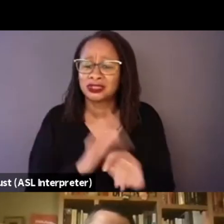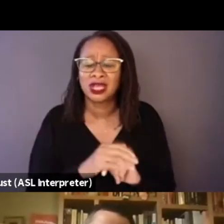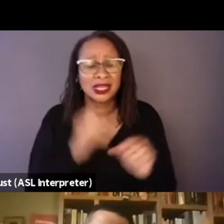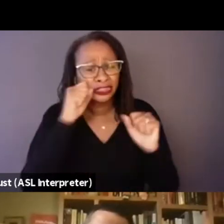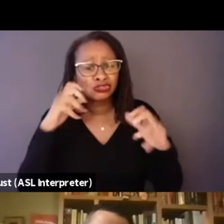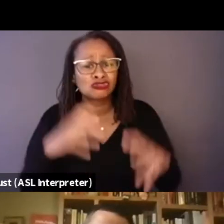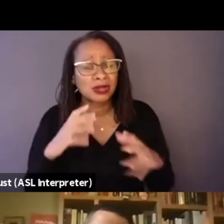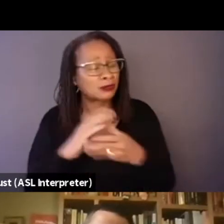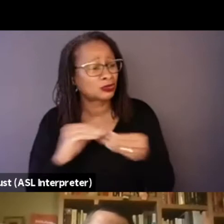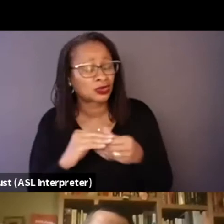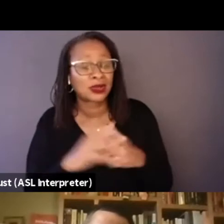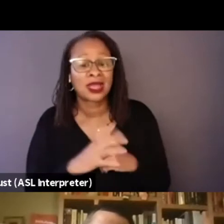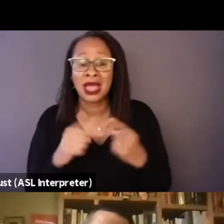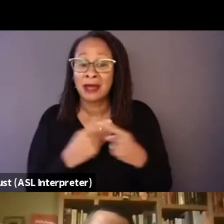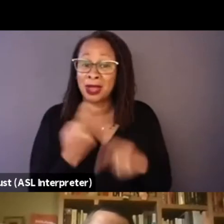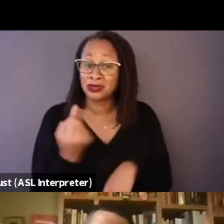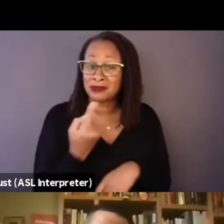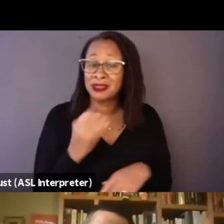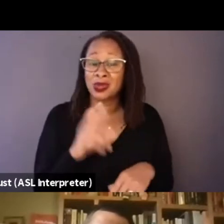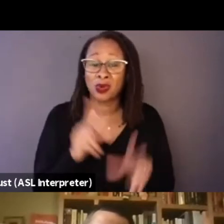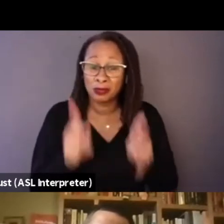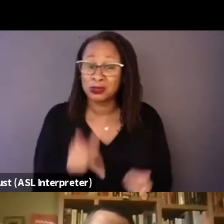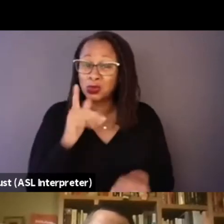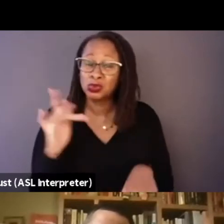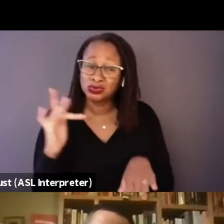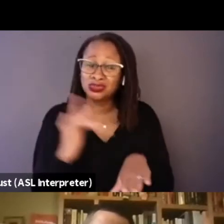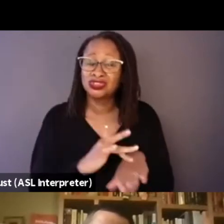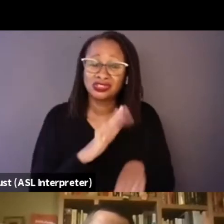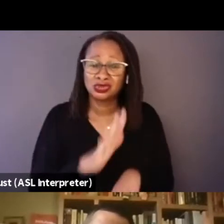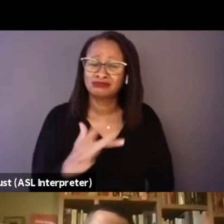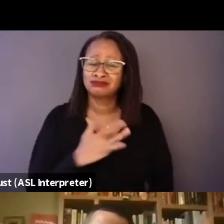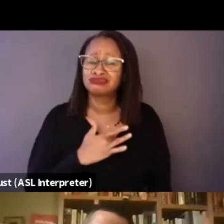If somebody or something touches you, it's the same for me with the story of Mama.